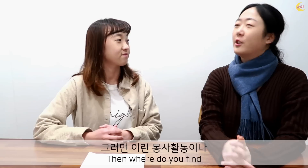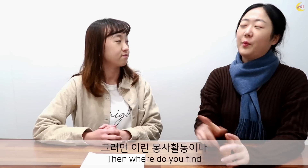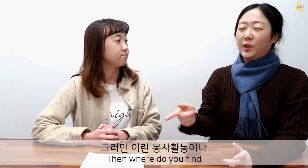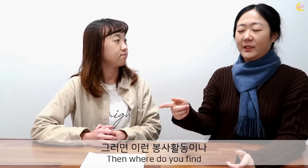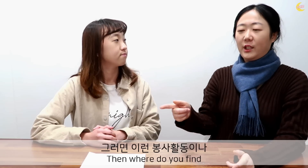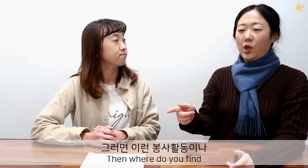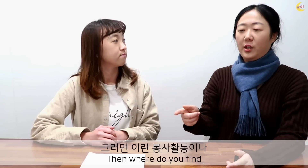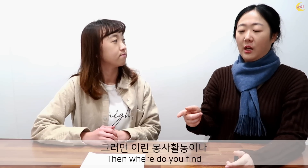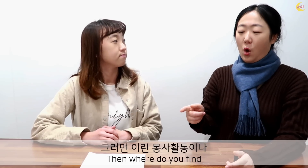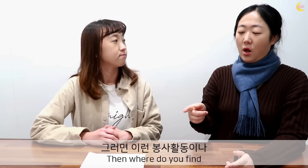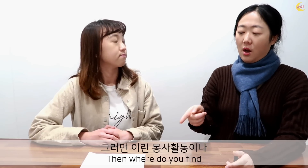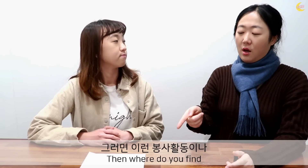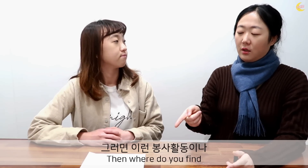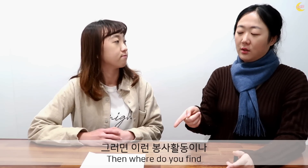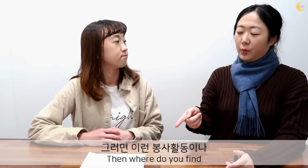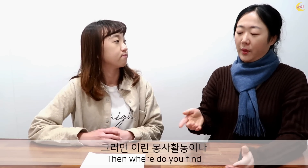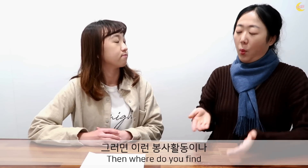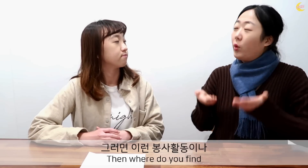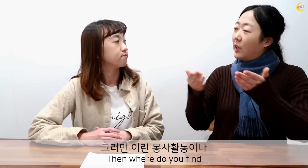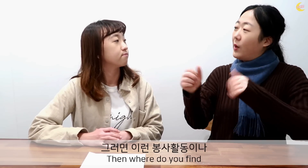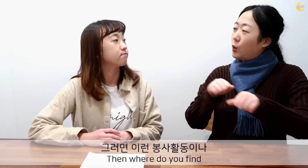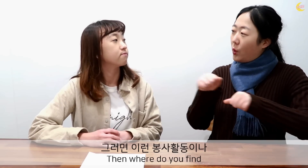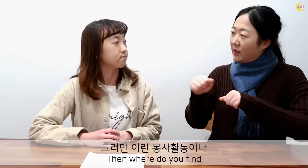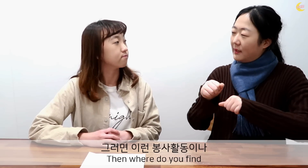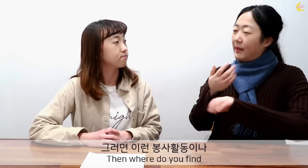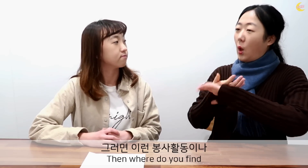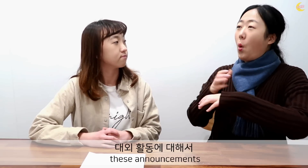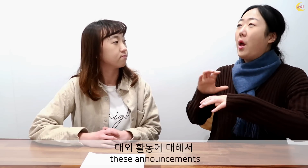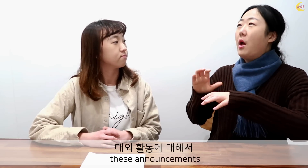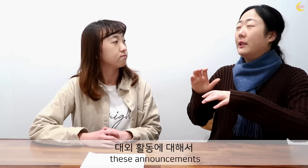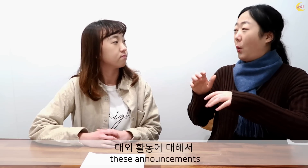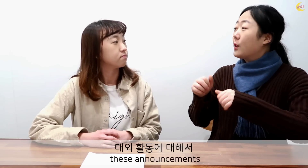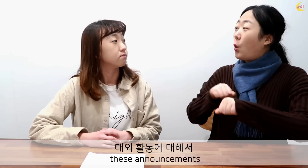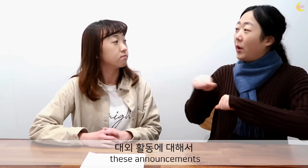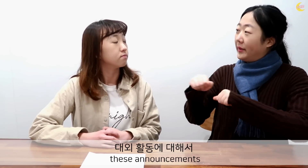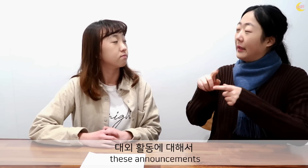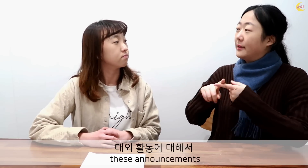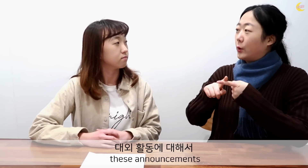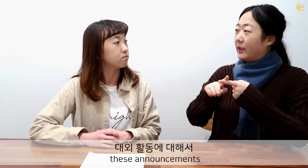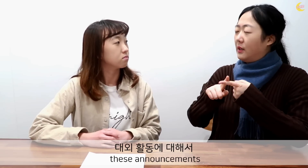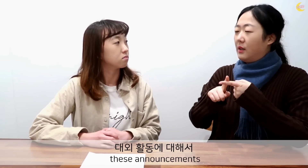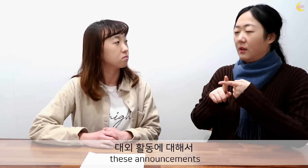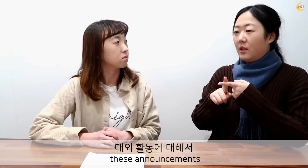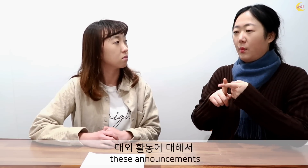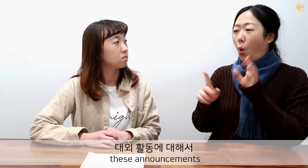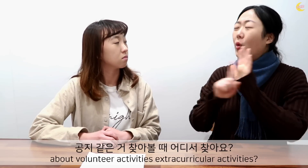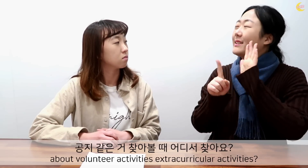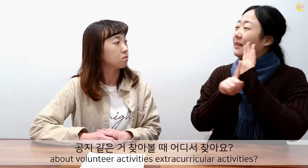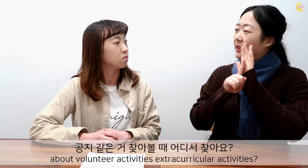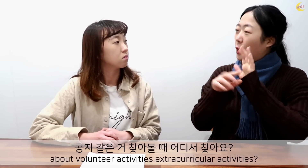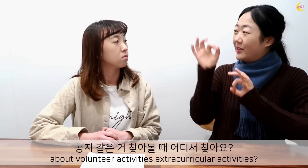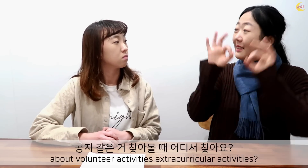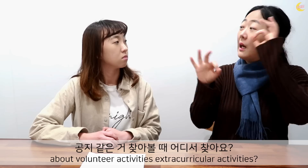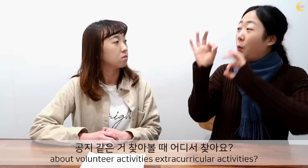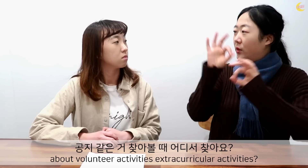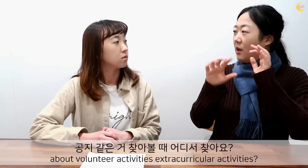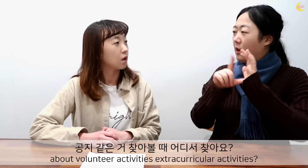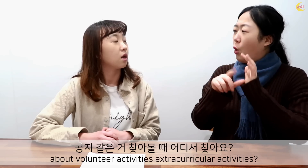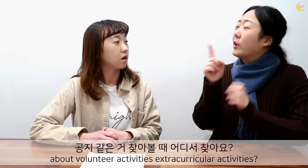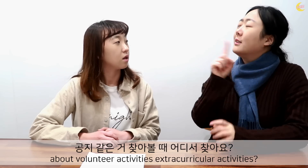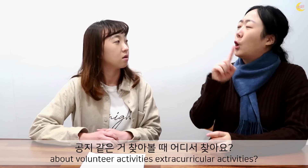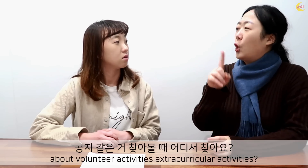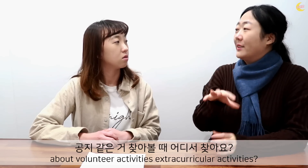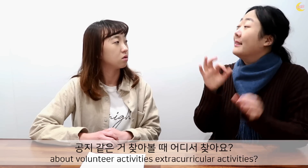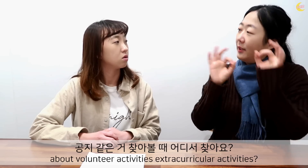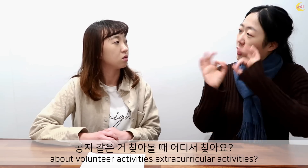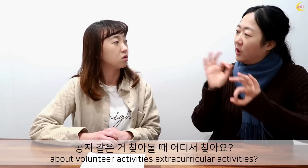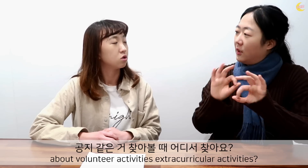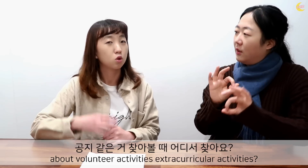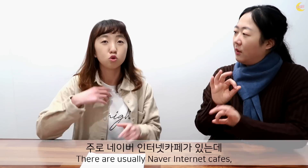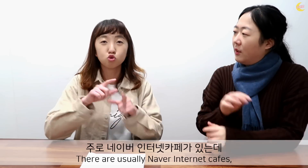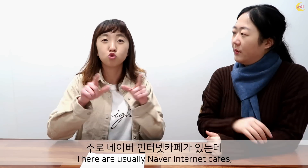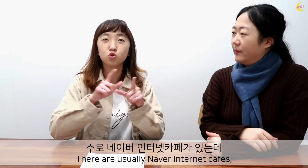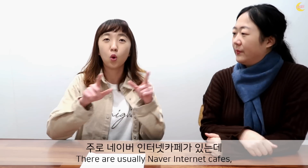Then where do you find these announcements about volunteer activities, extracurricular activities?